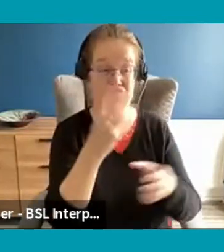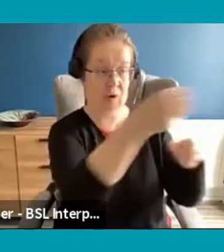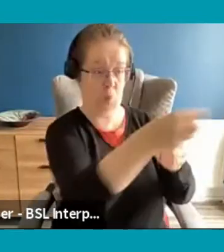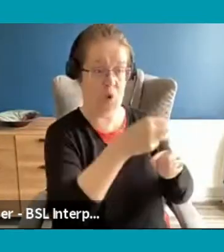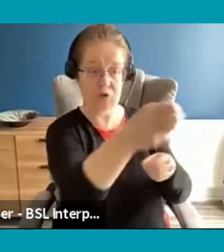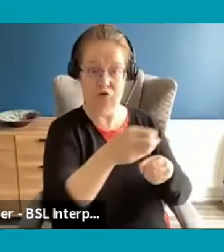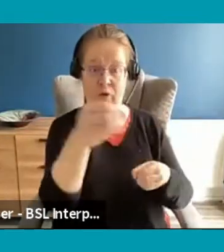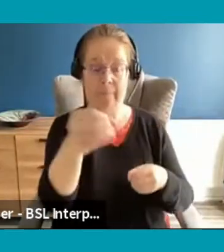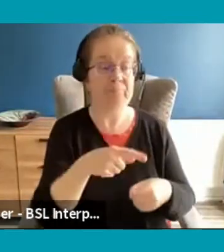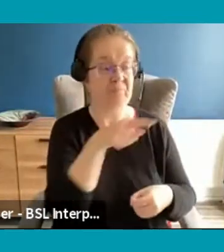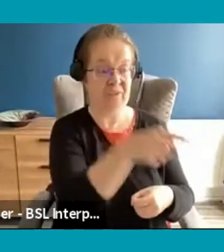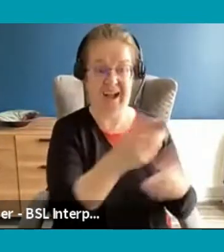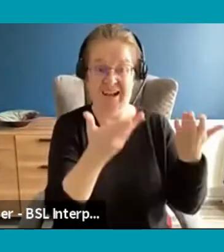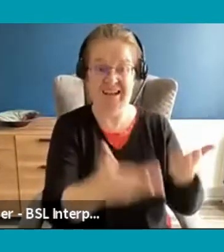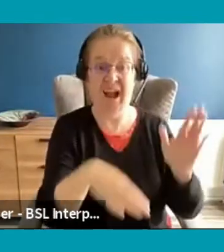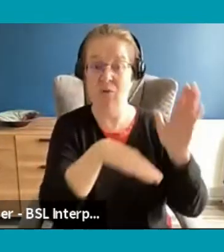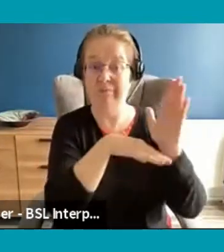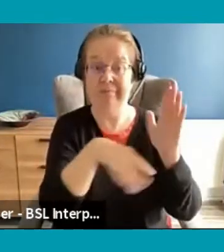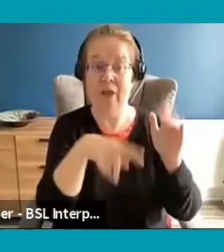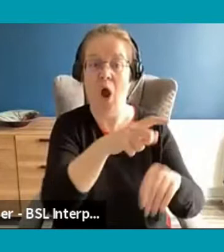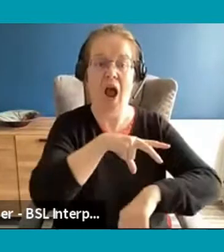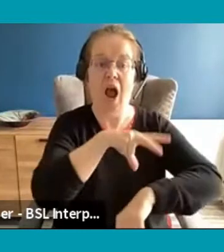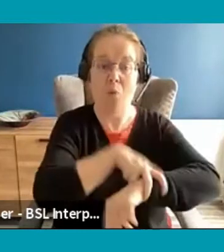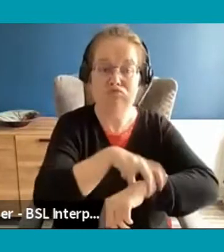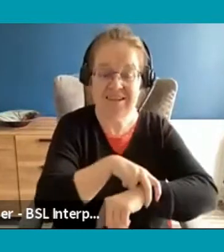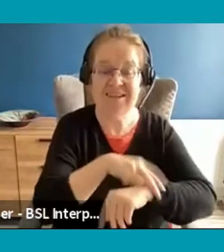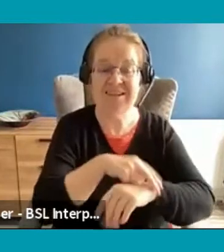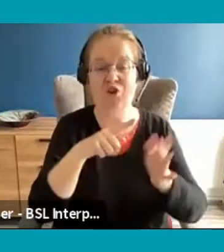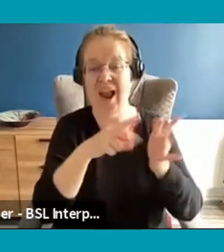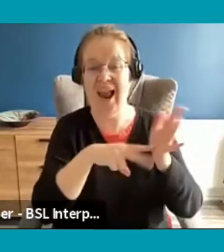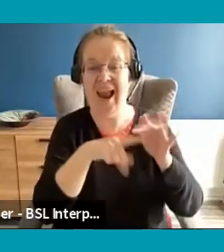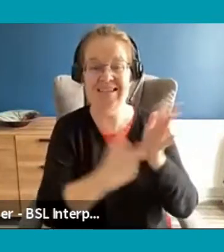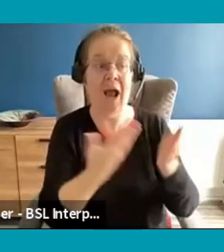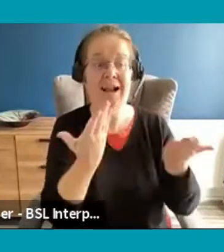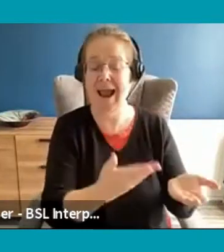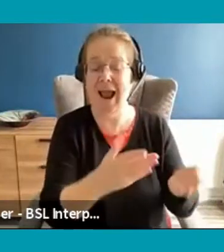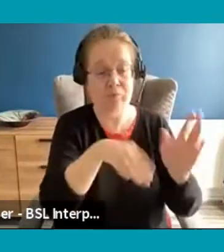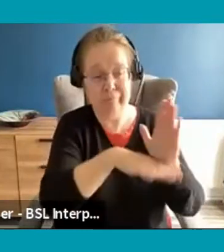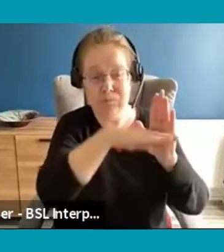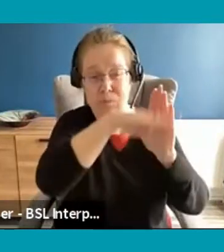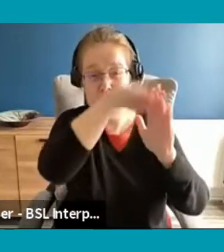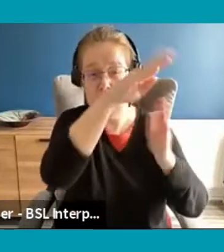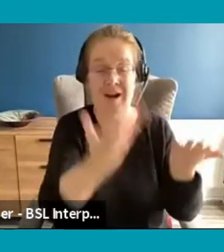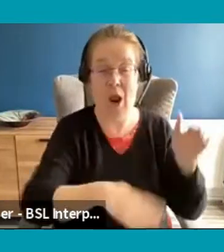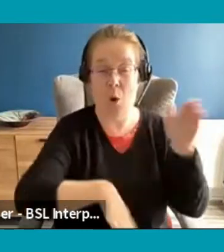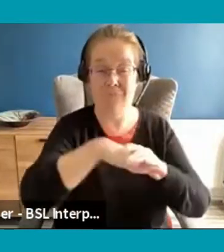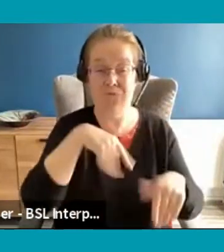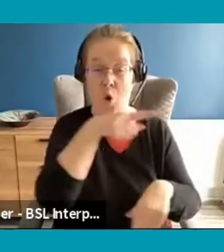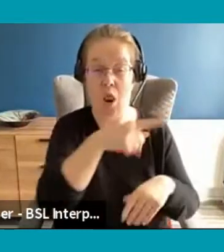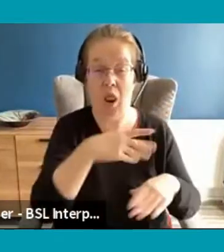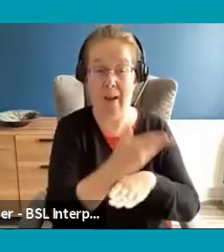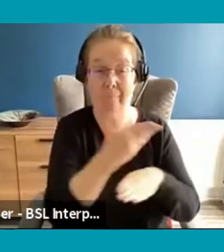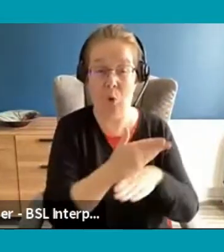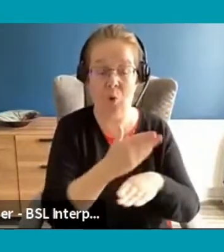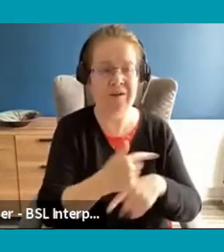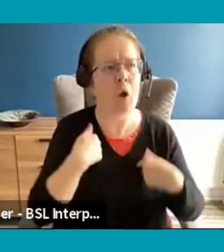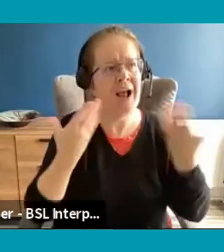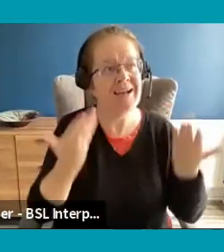all gone through internships, apprenticeships to full employment now. Working in the IT department. In fact, we have eight people that have achieved the